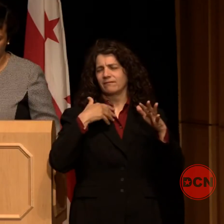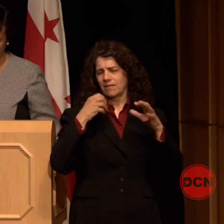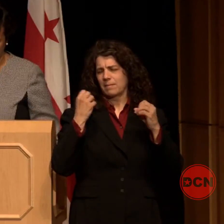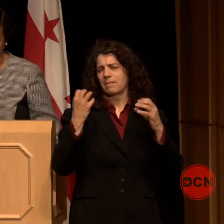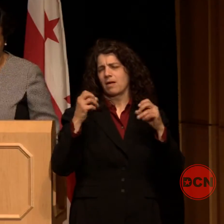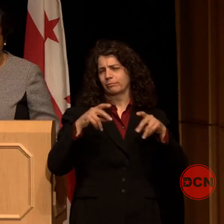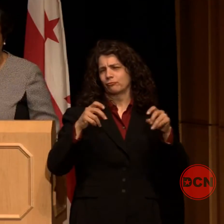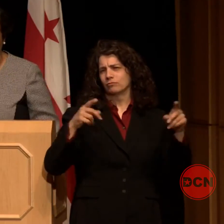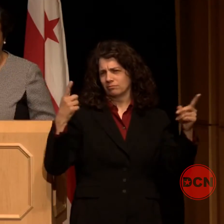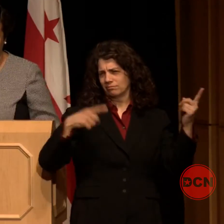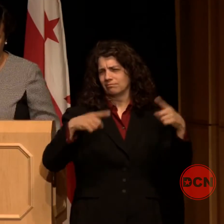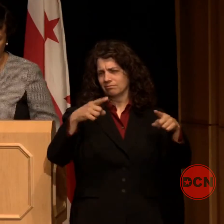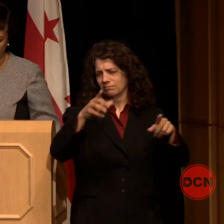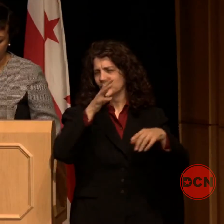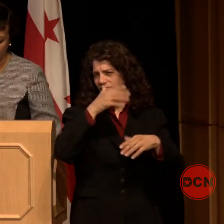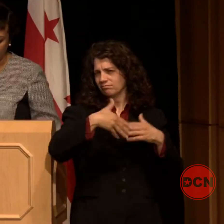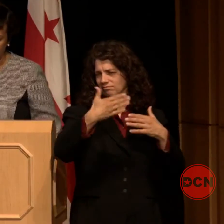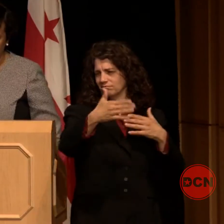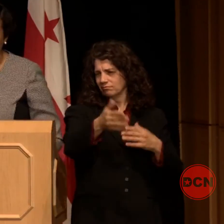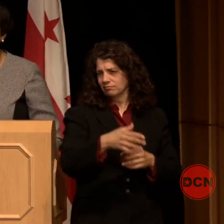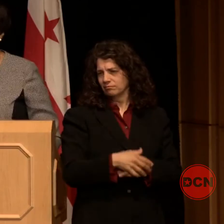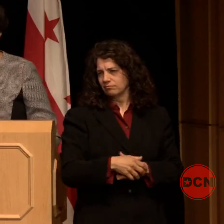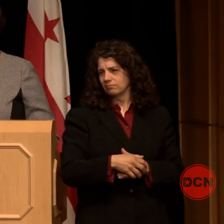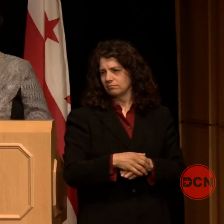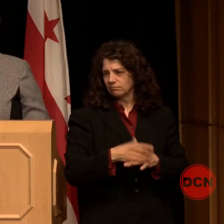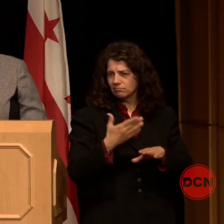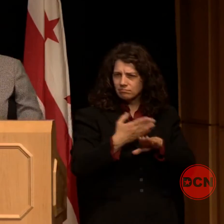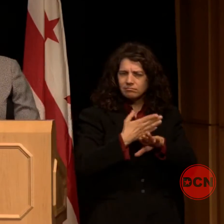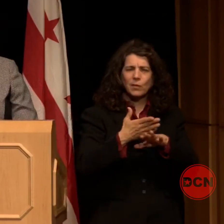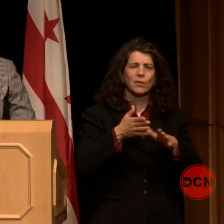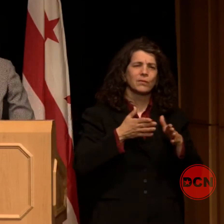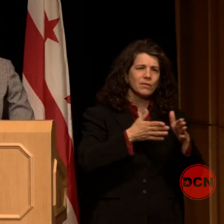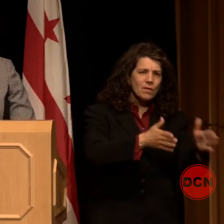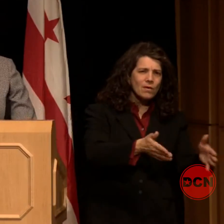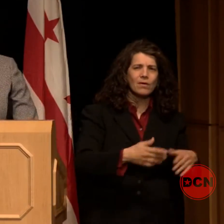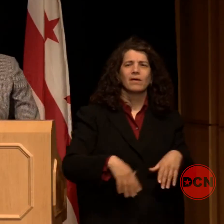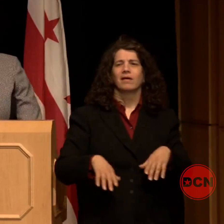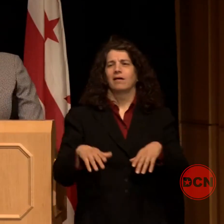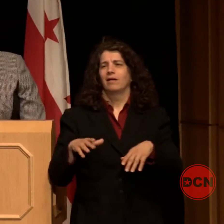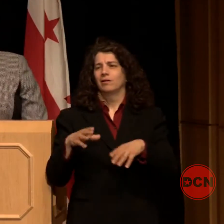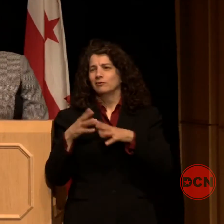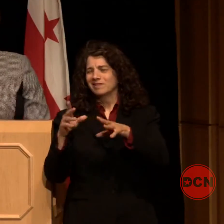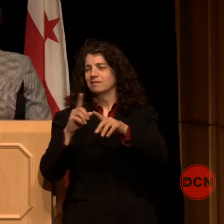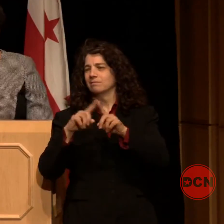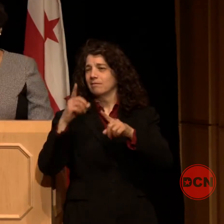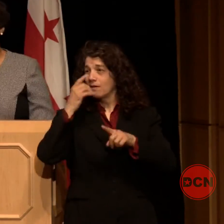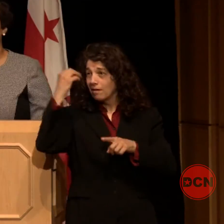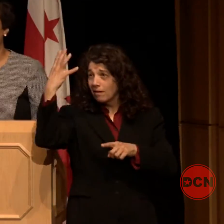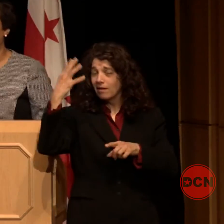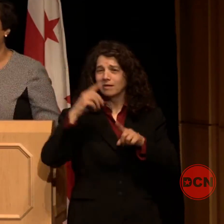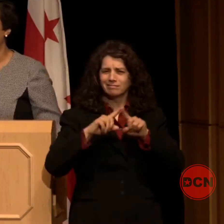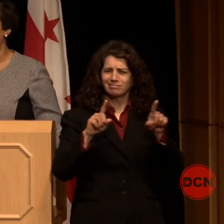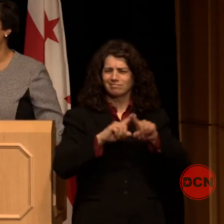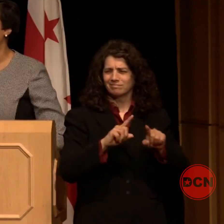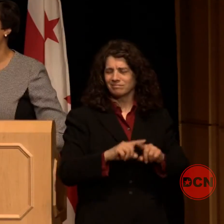IN A STATE OF GOOD REPAIR THAN WE'VE HAD SINCE THE TIME I HAVE BEEN IN D.C. GOVERNMENT. SO THE REASON I KNOW THAT YOU